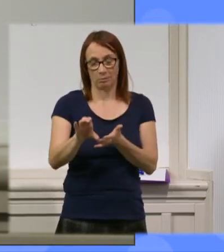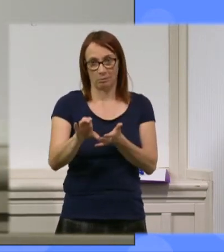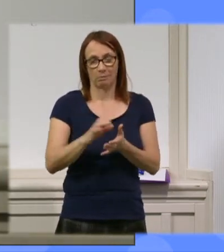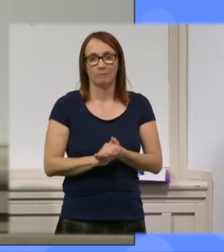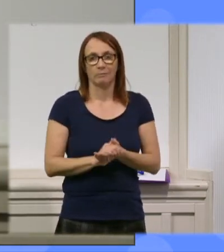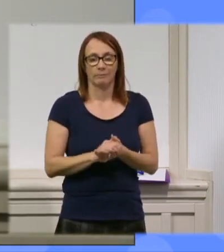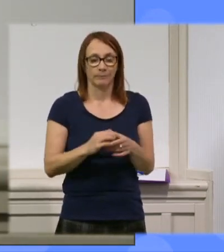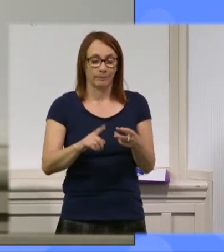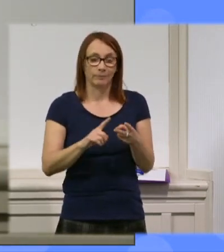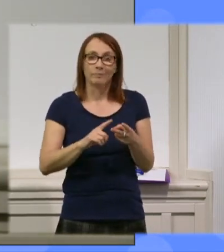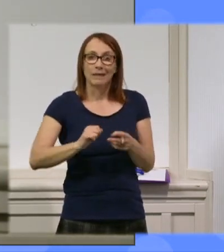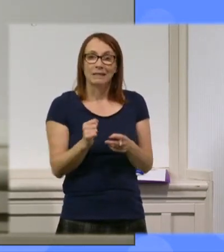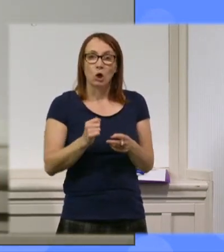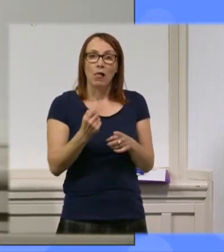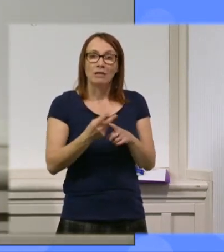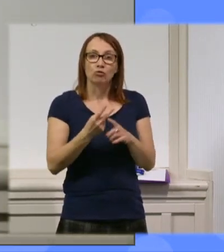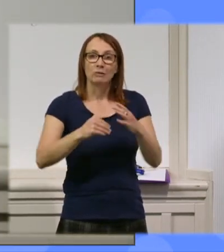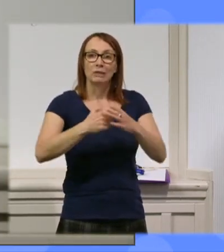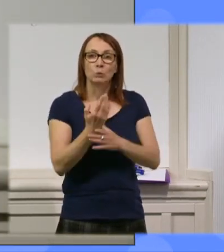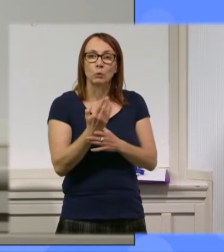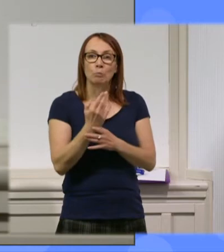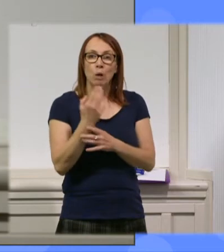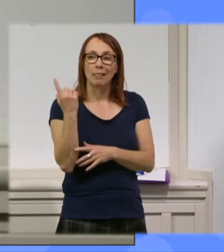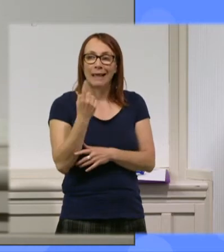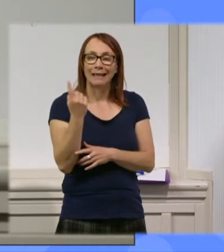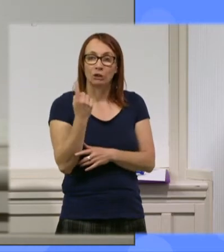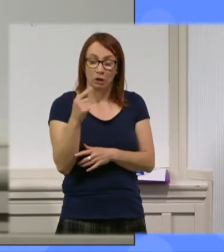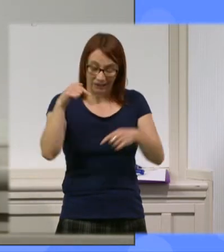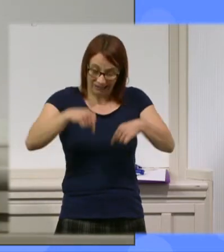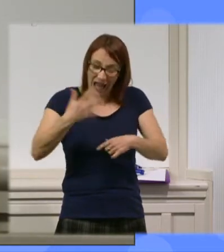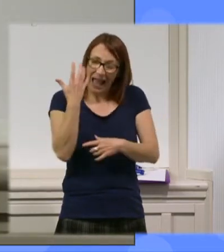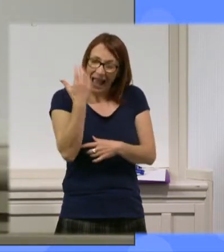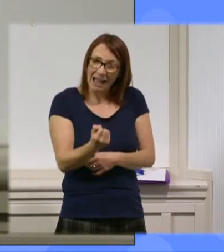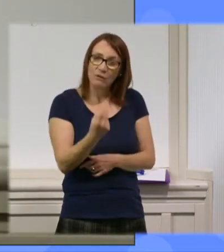energy industry Scotland little Scotland has 25 percent of all the renewable